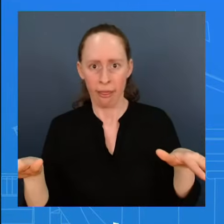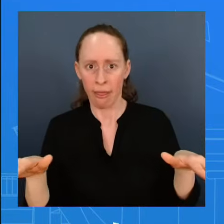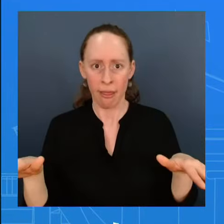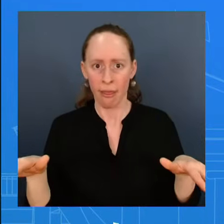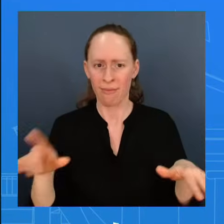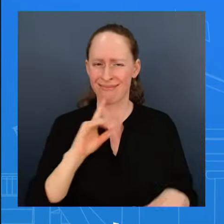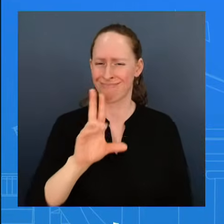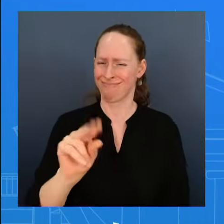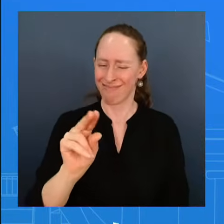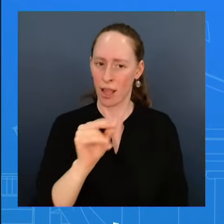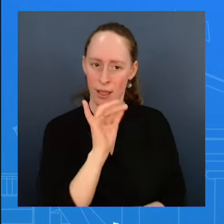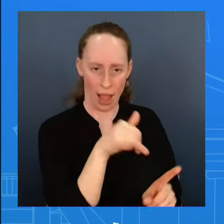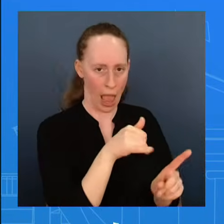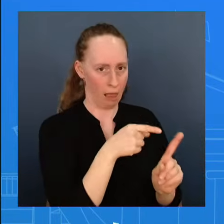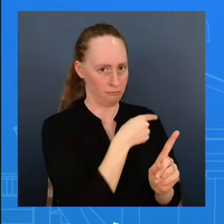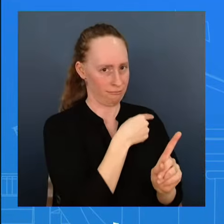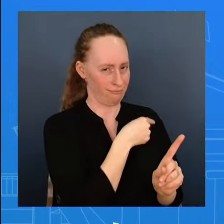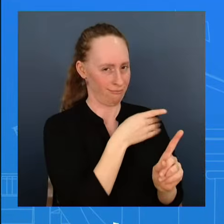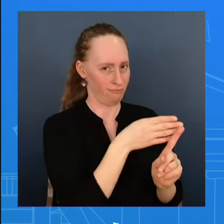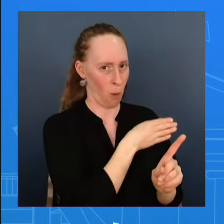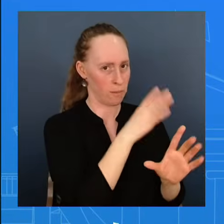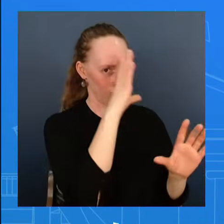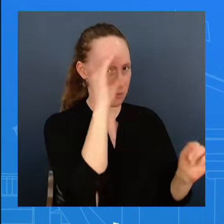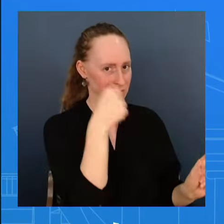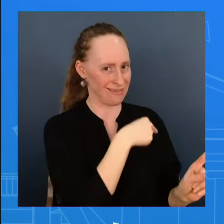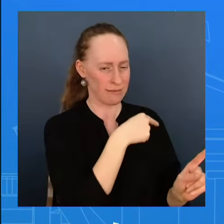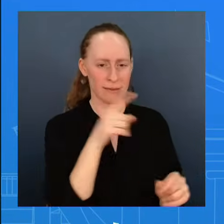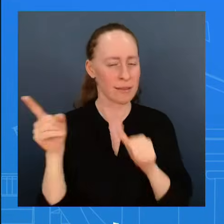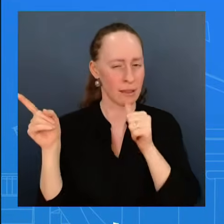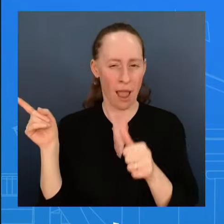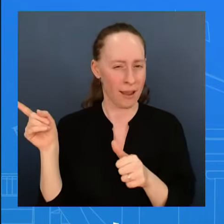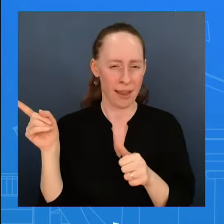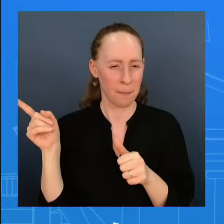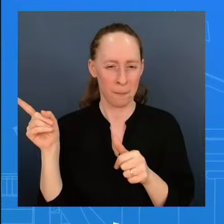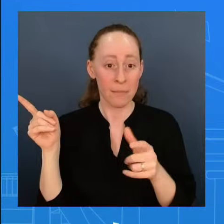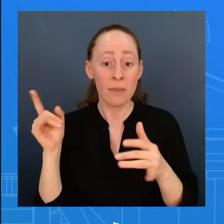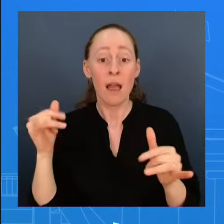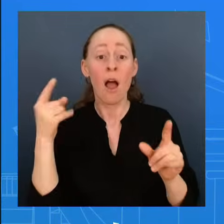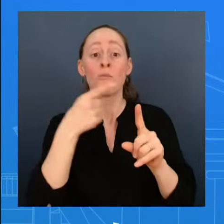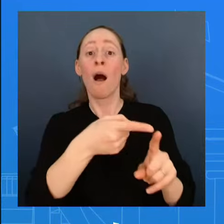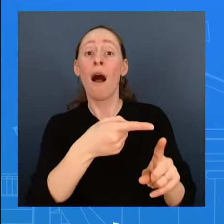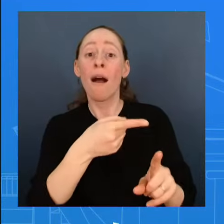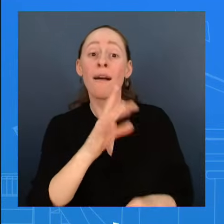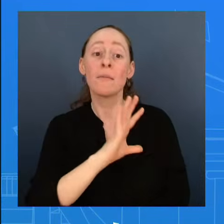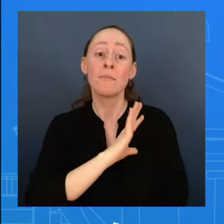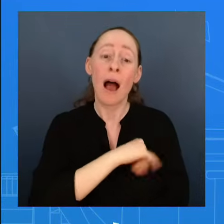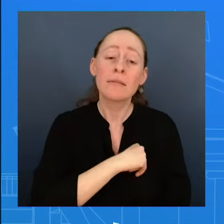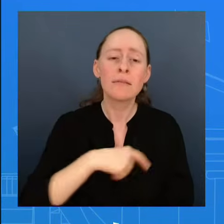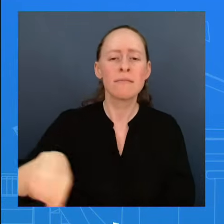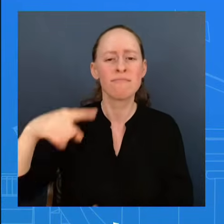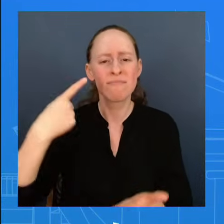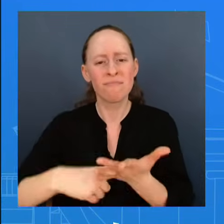As it relates to the Palestinians, he was talking about the humanitarian -- a dire humanitarian situation that we're currently seeing.